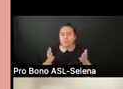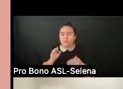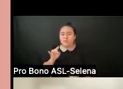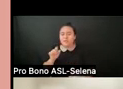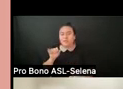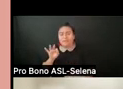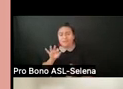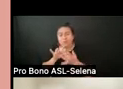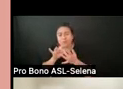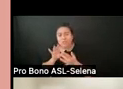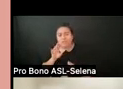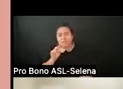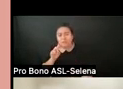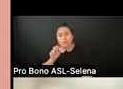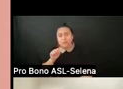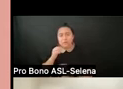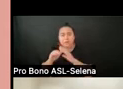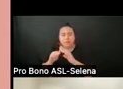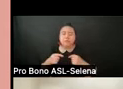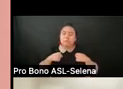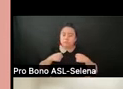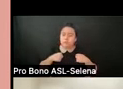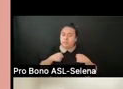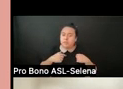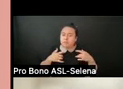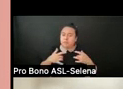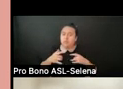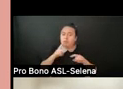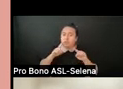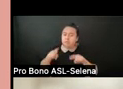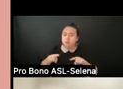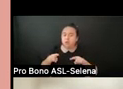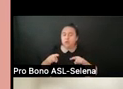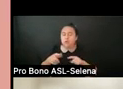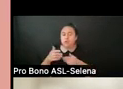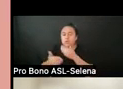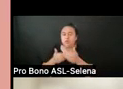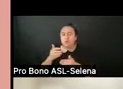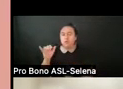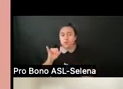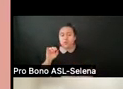email, that is usually me you are speaking to and going forward I will also be monitoring that email